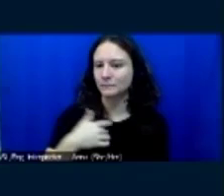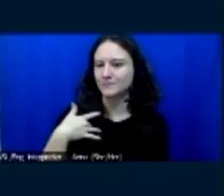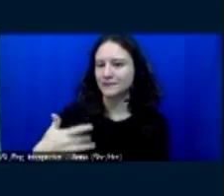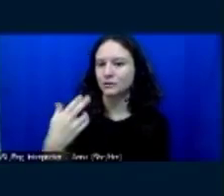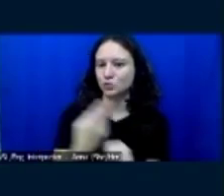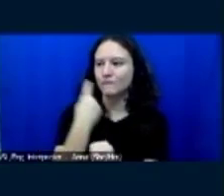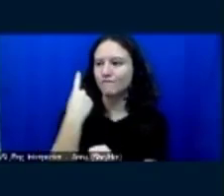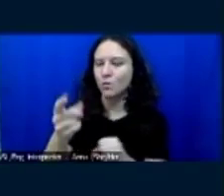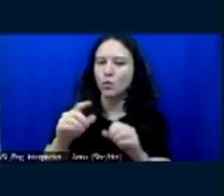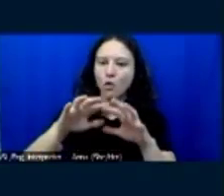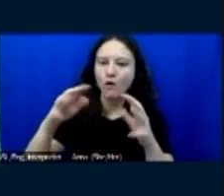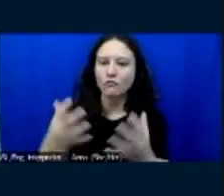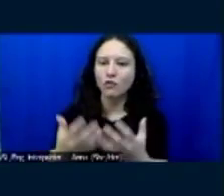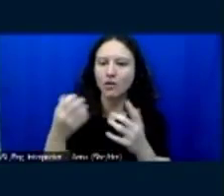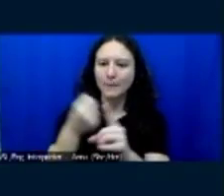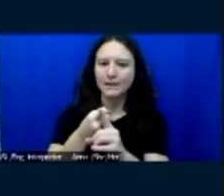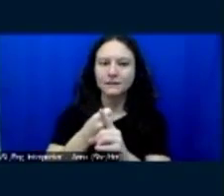One is the best, nine is the worst.